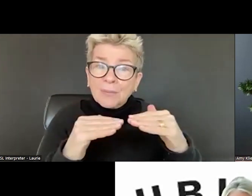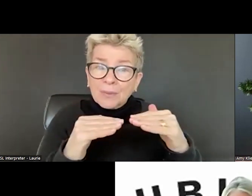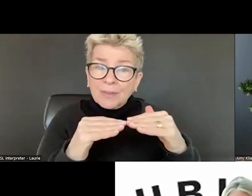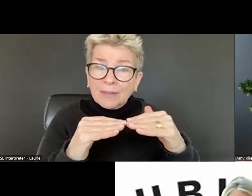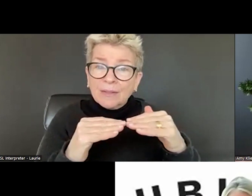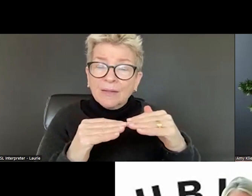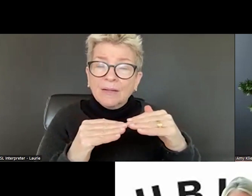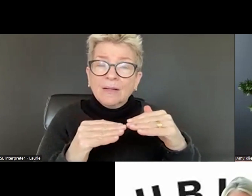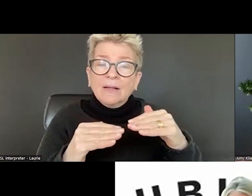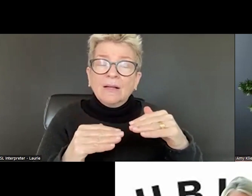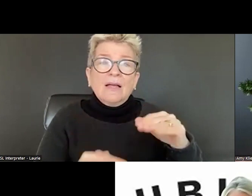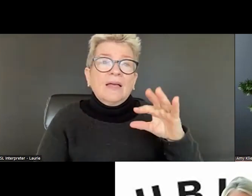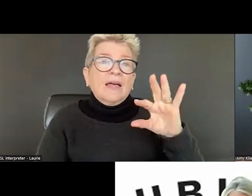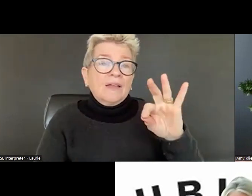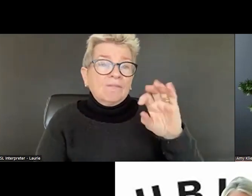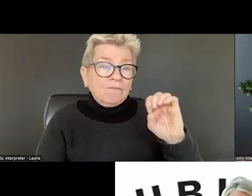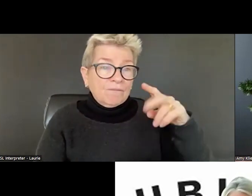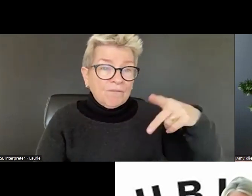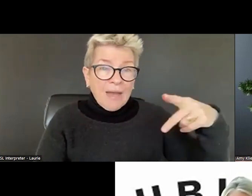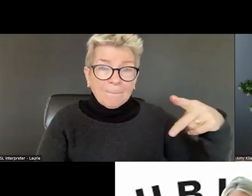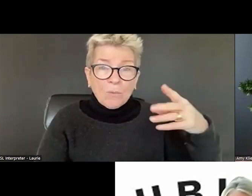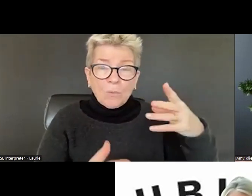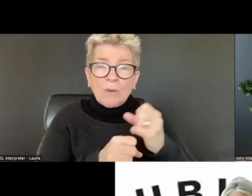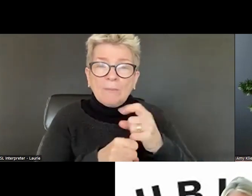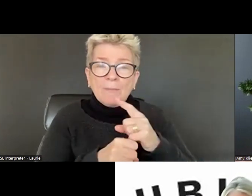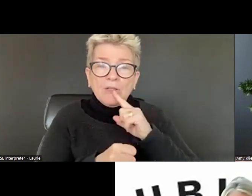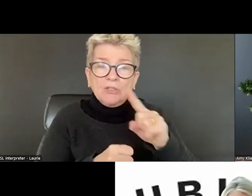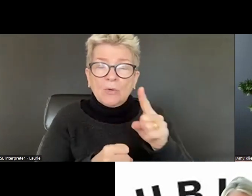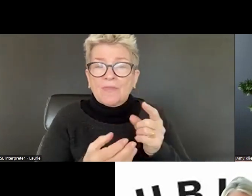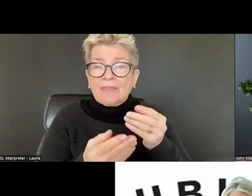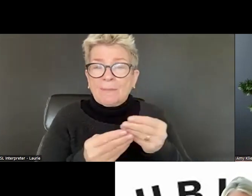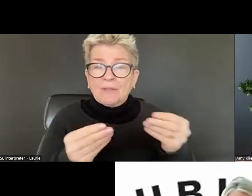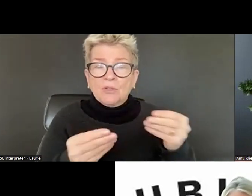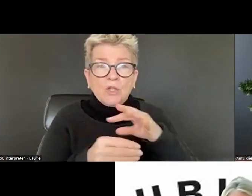at fep is that we want to make sure all of our materials are inclusive and accessible to all